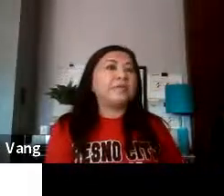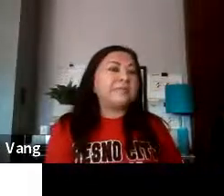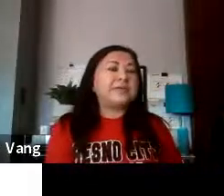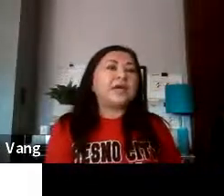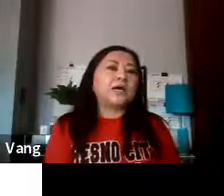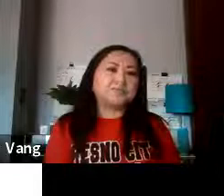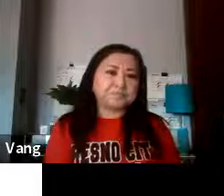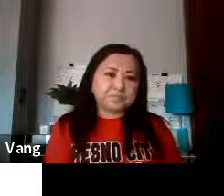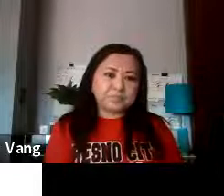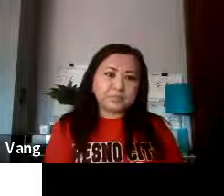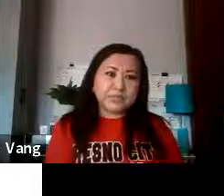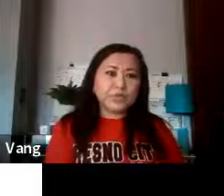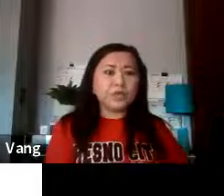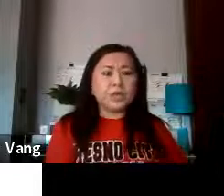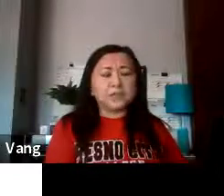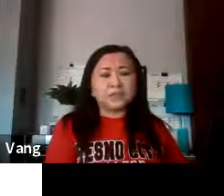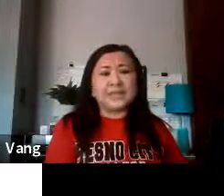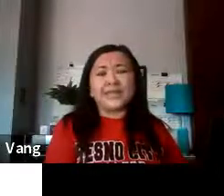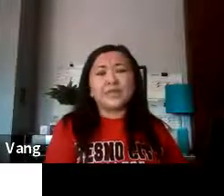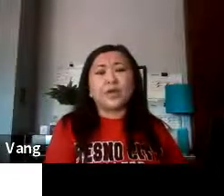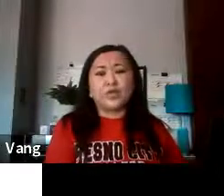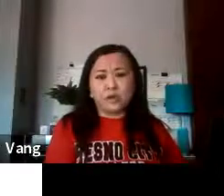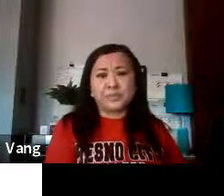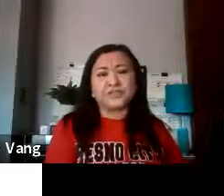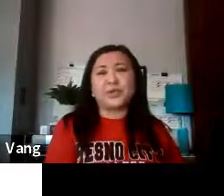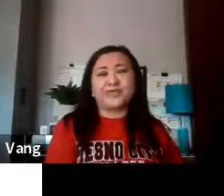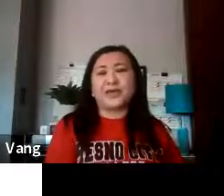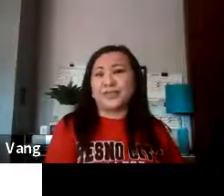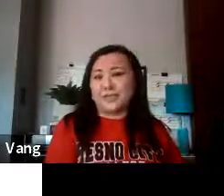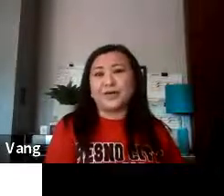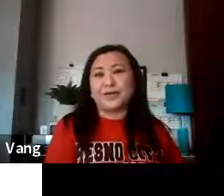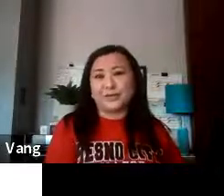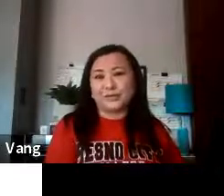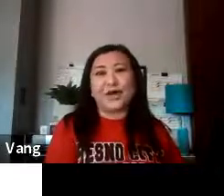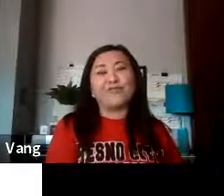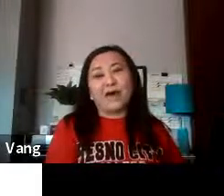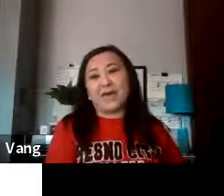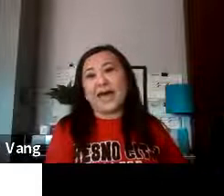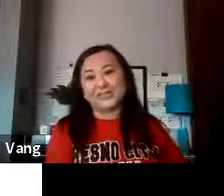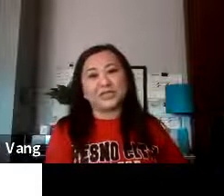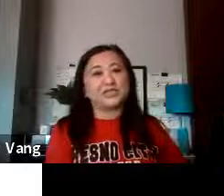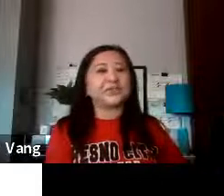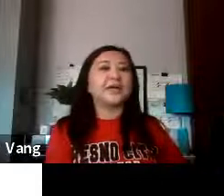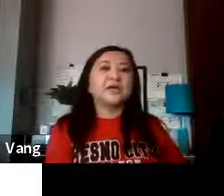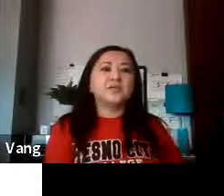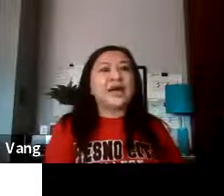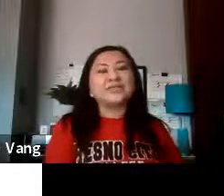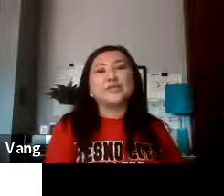You know, maybe, you know, and it takes a lot of work, because you have to kind of think yourself of how to ask questions, but to ask